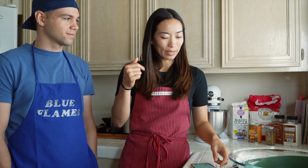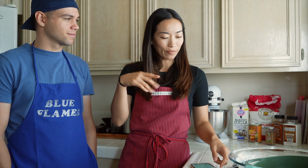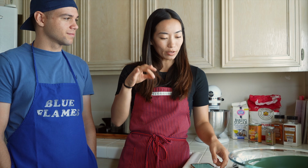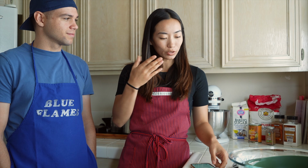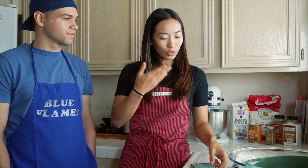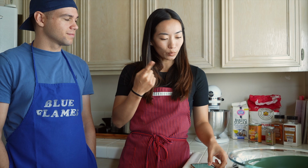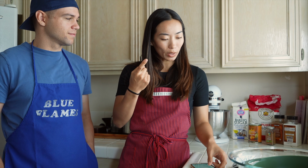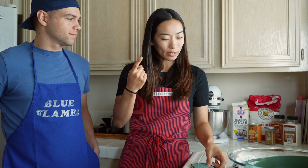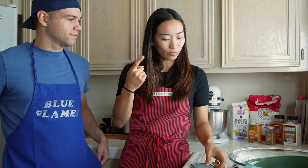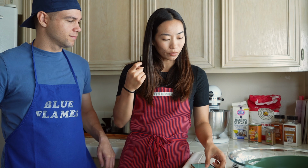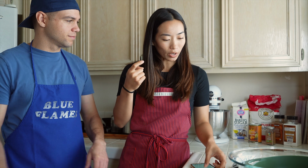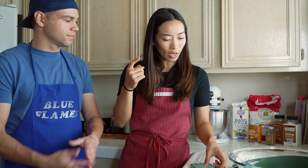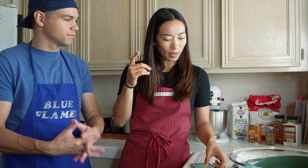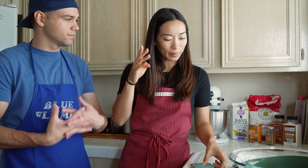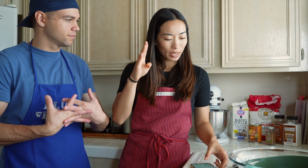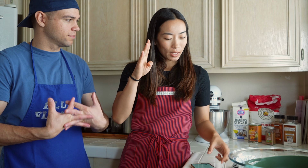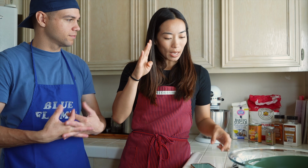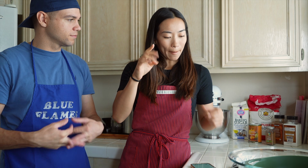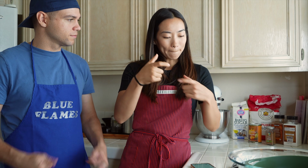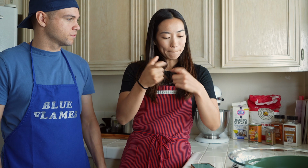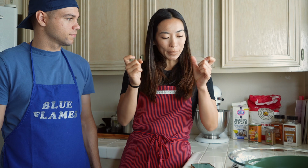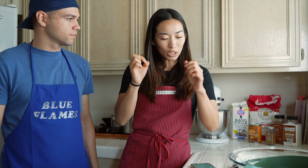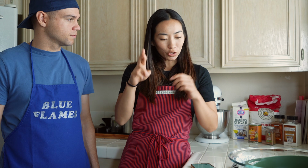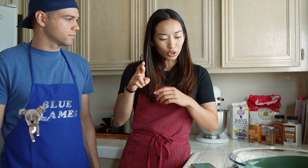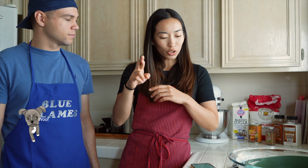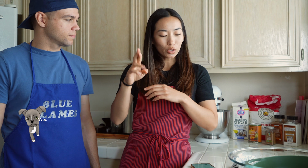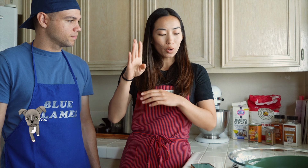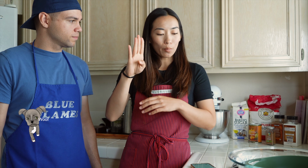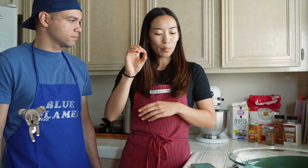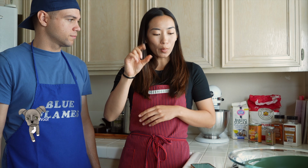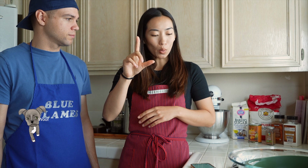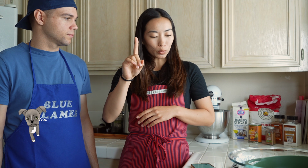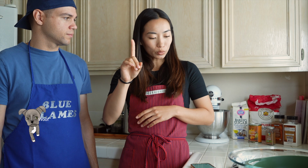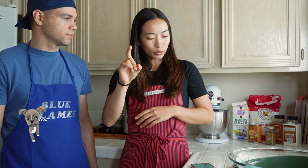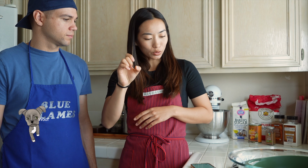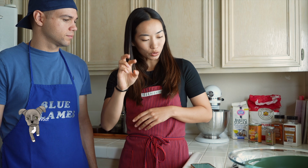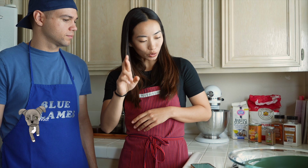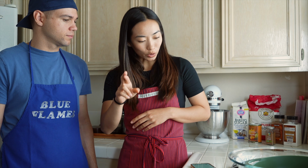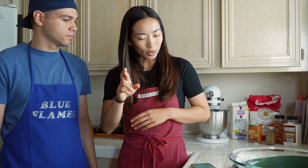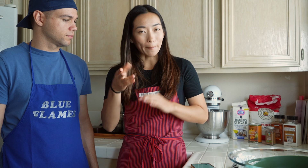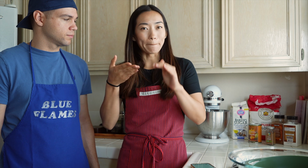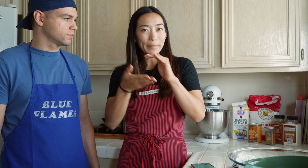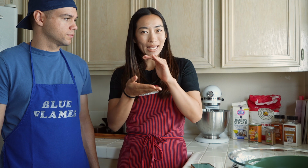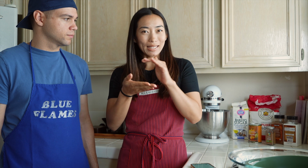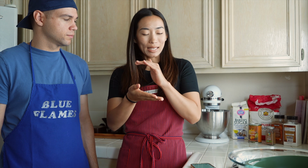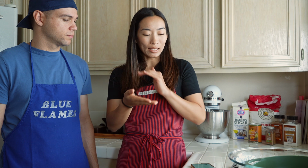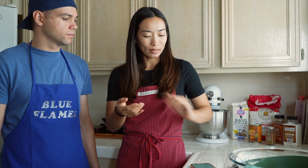and I found a good one from Bigger Bolder Baking